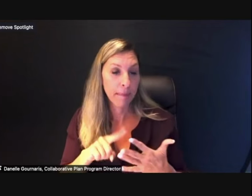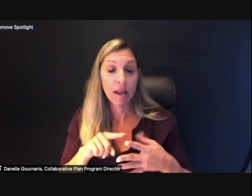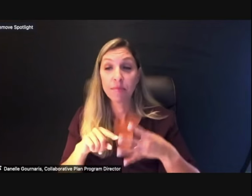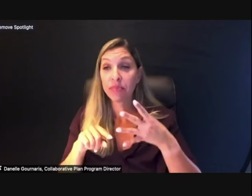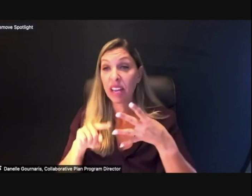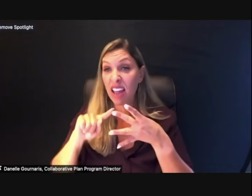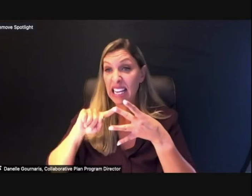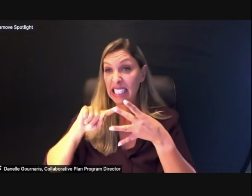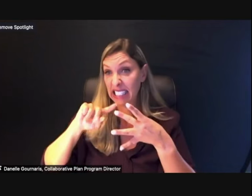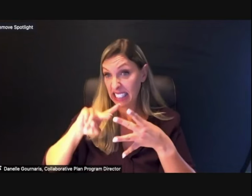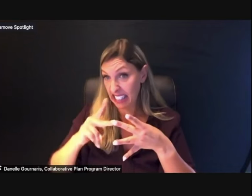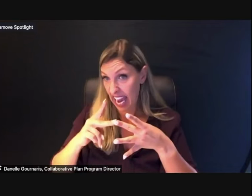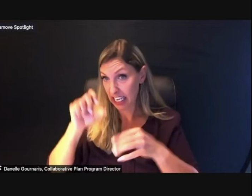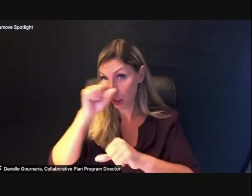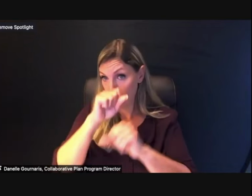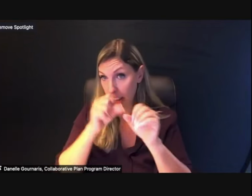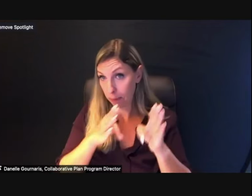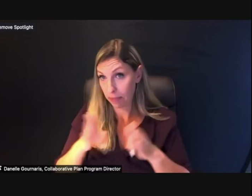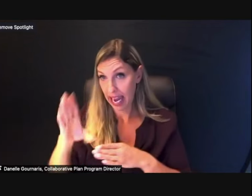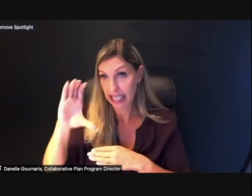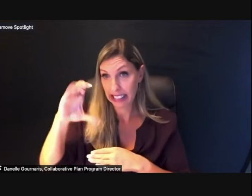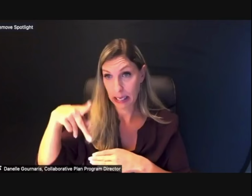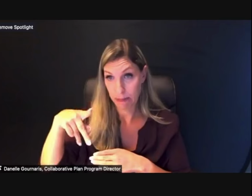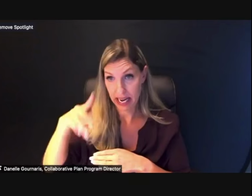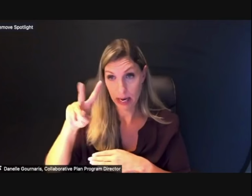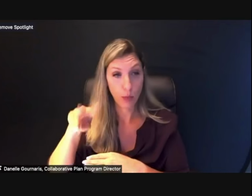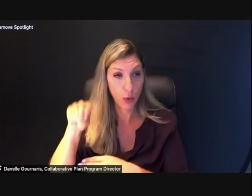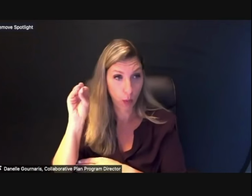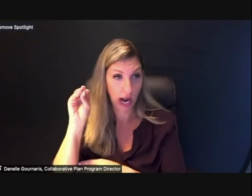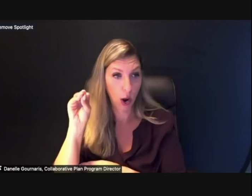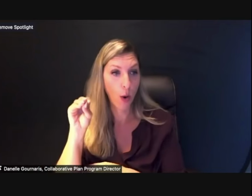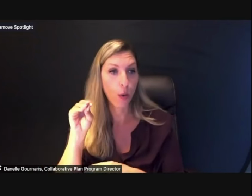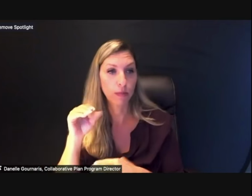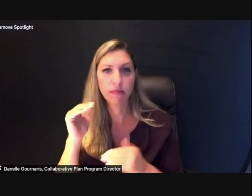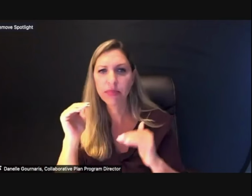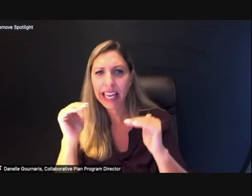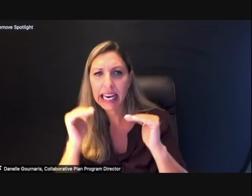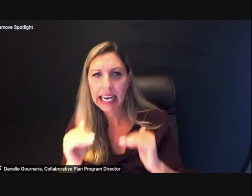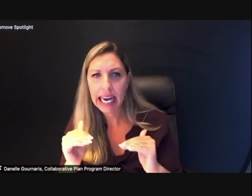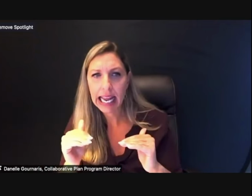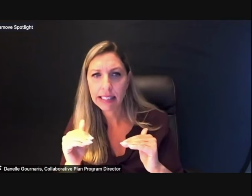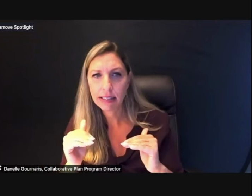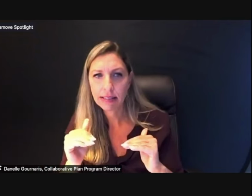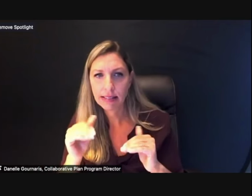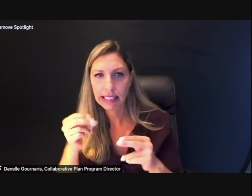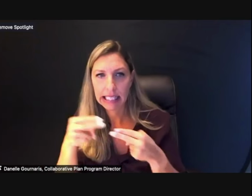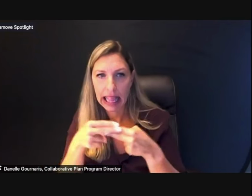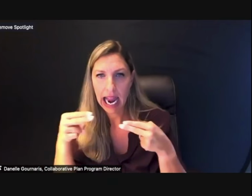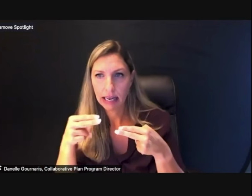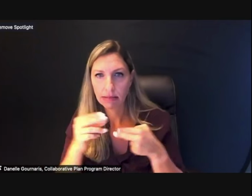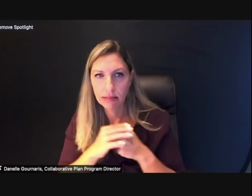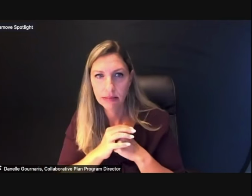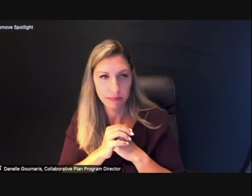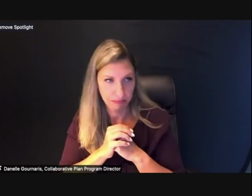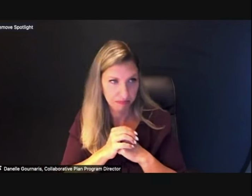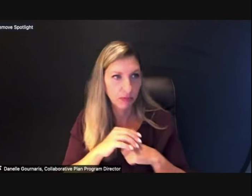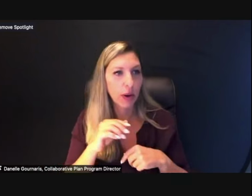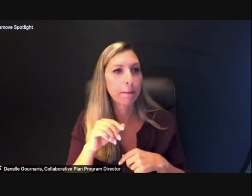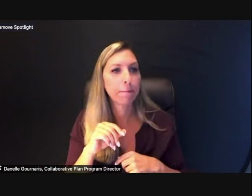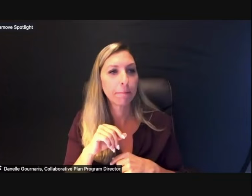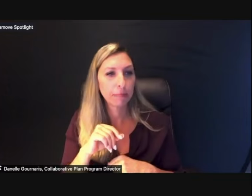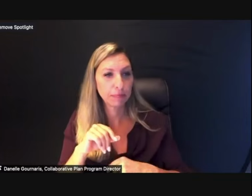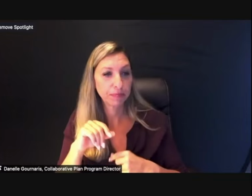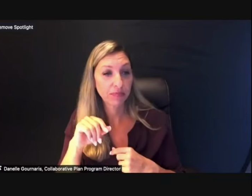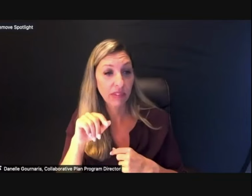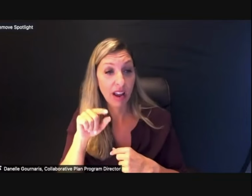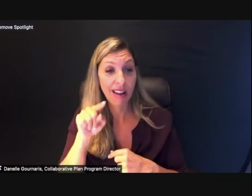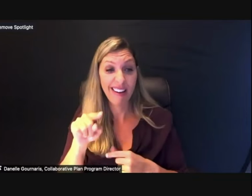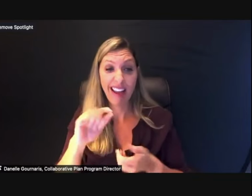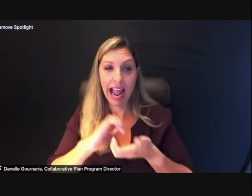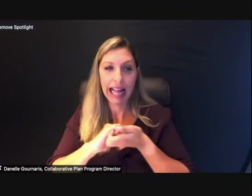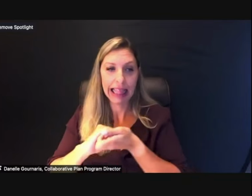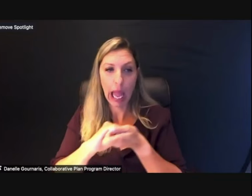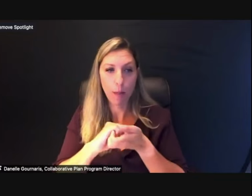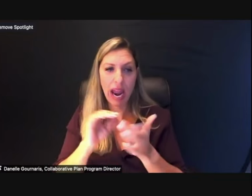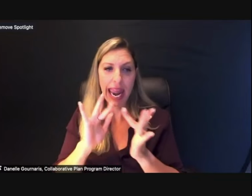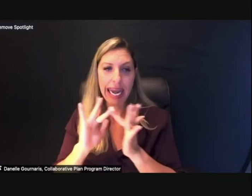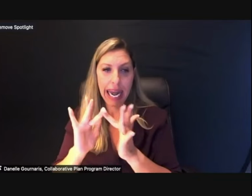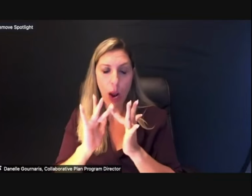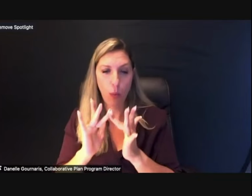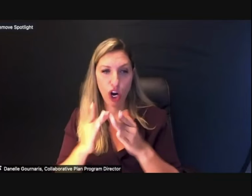The second strategic plan item for CP 2.0 is, can we go to the next slide?